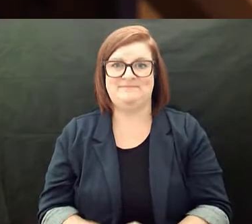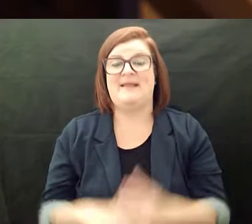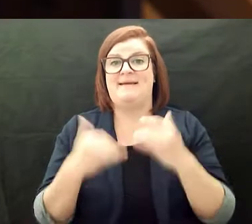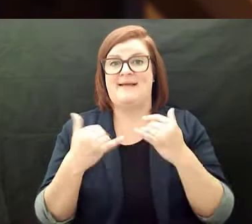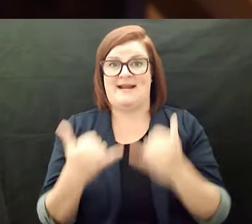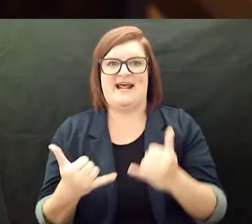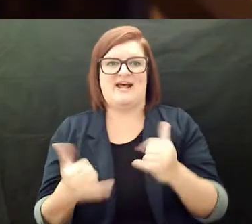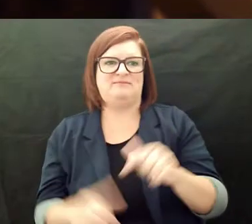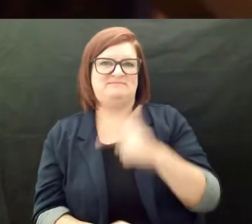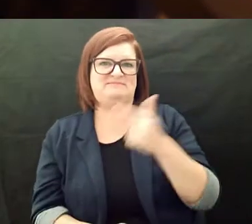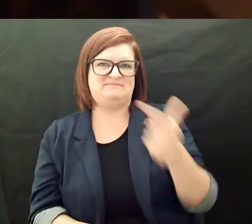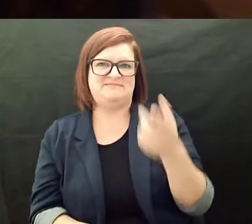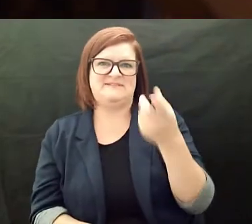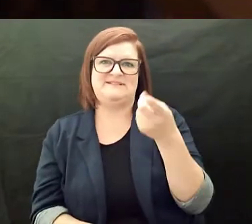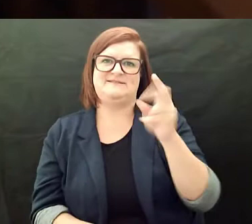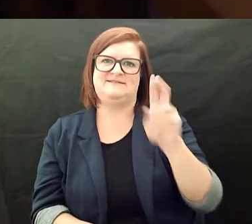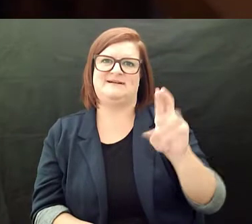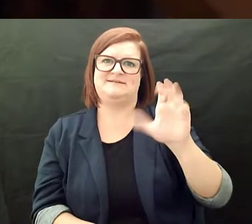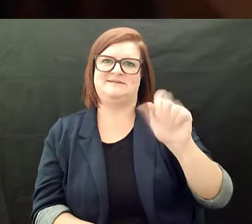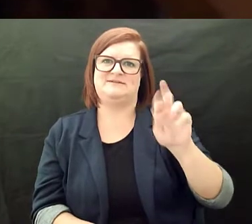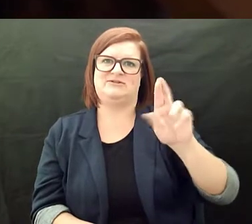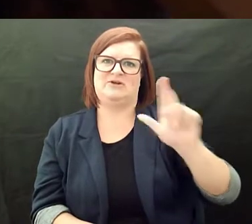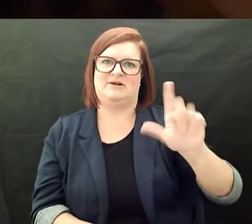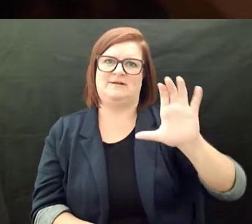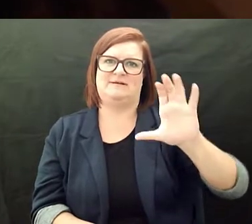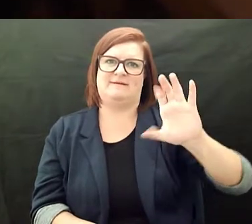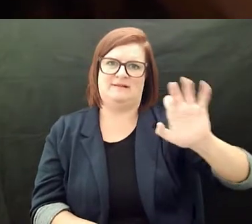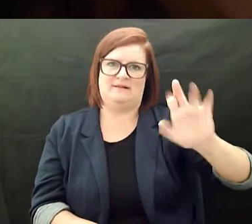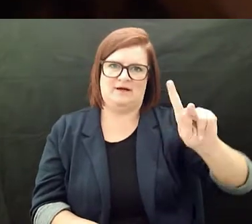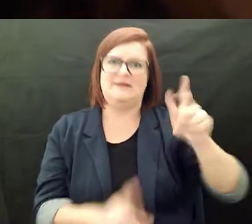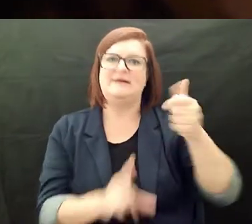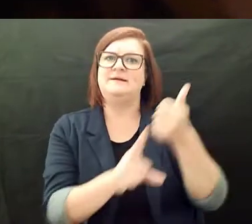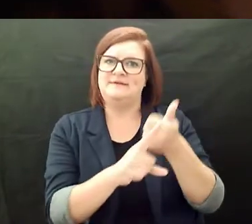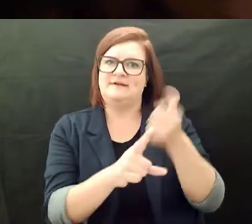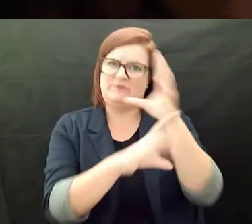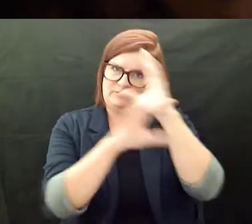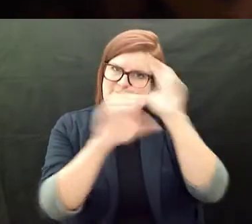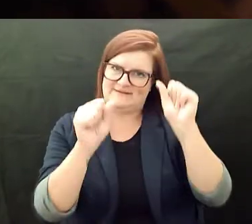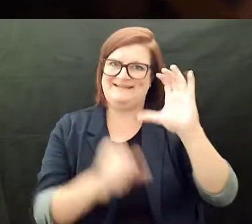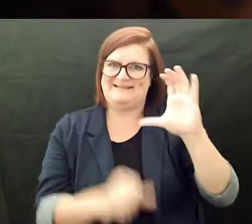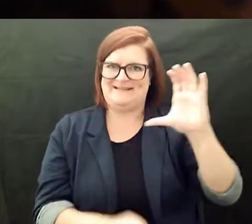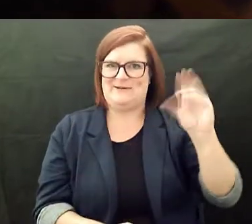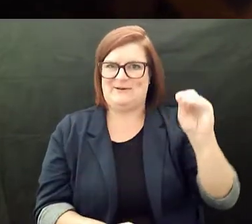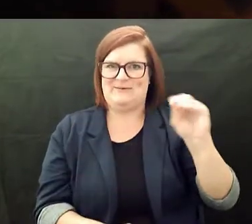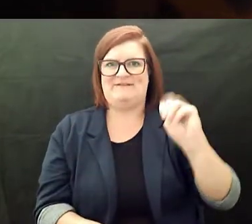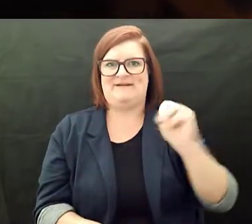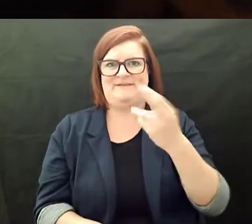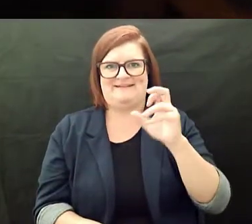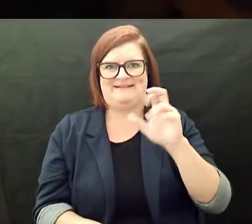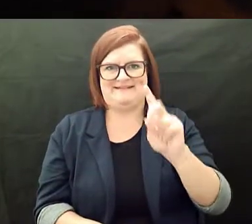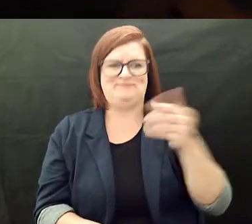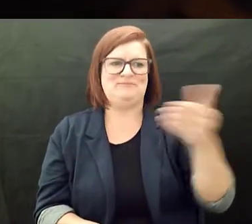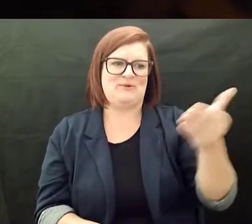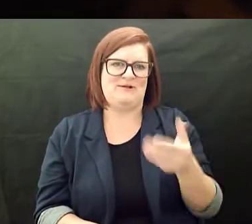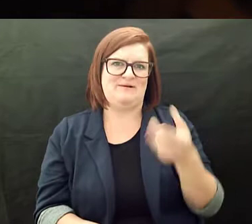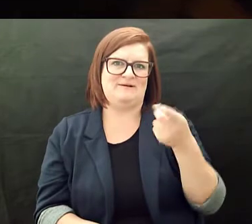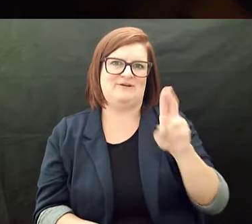Now, I would like to introduce Dr. Carl Clark, president and CEO of Mental Health Center of Denver. Welcome, Dr. Clark.